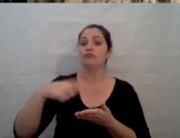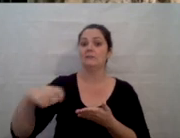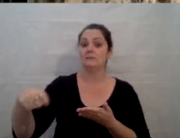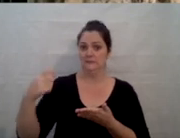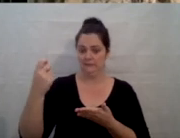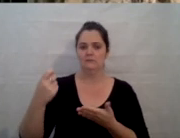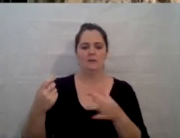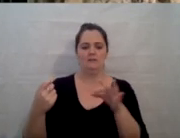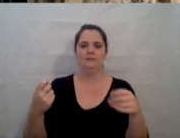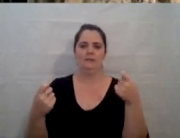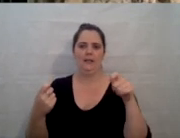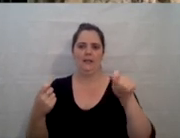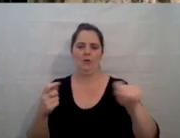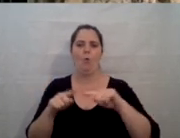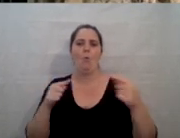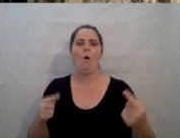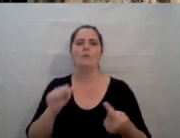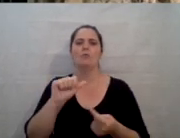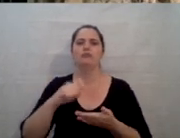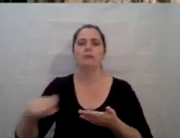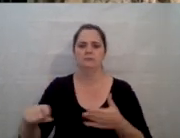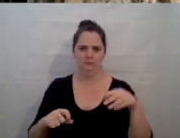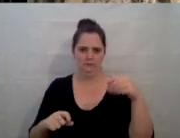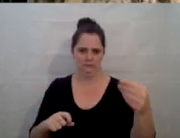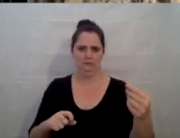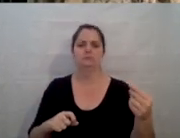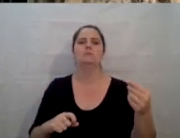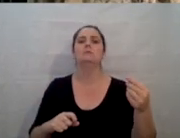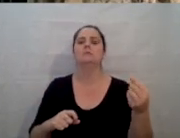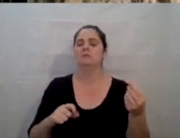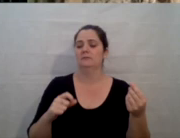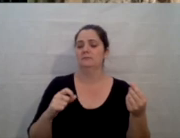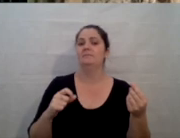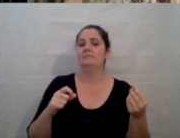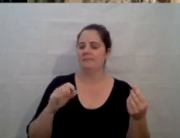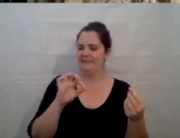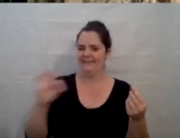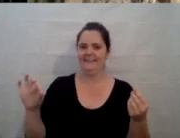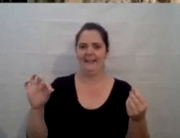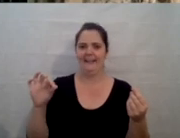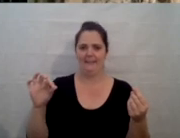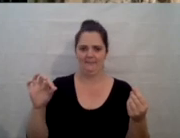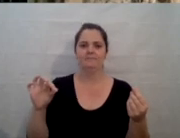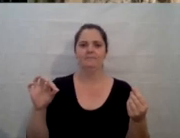your dominant hand. So if you've got your charcoal – I'm right-handed, I've got that in my right hand and I've got my sighting stick in my left hand.